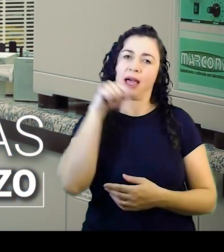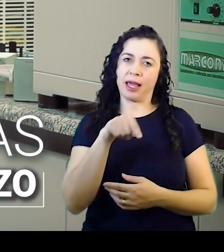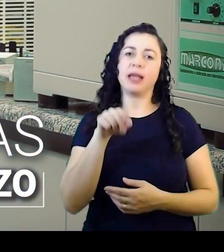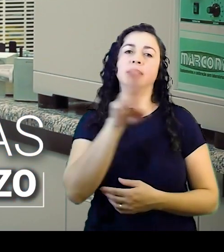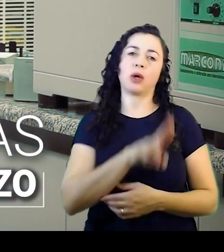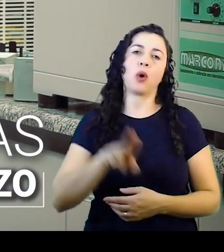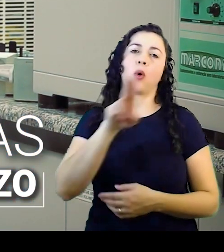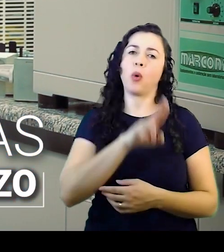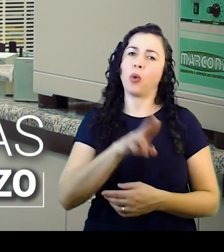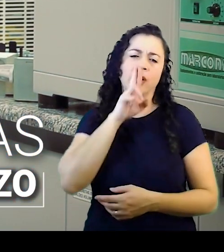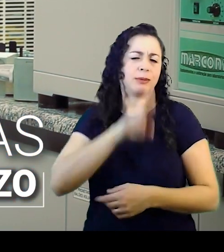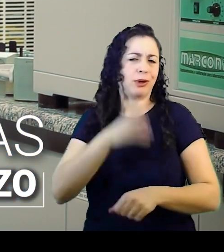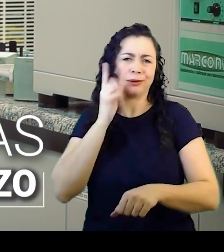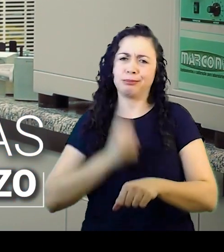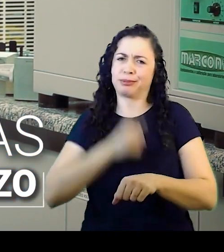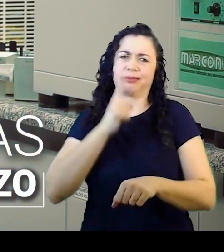that can have an immediate response.